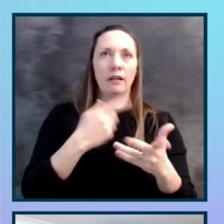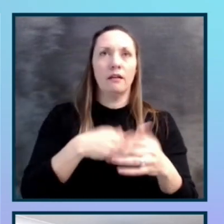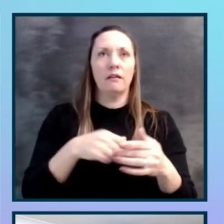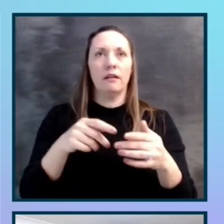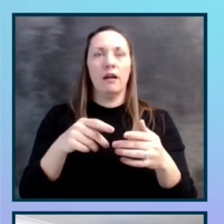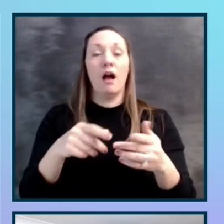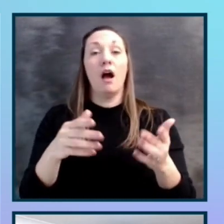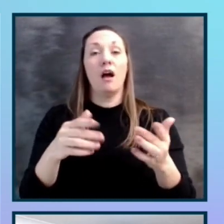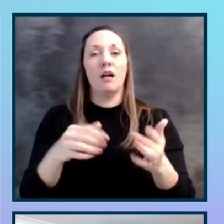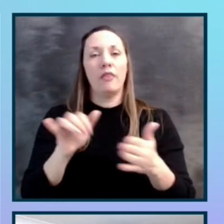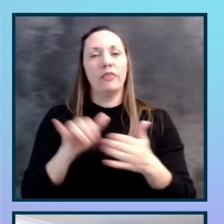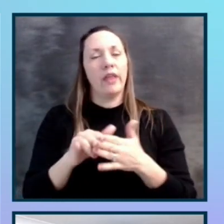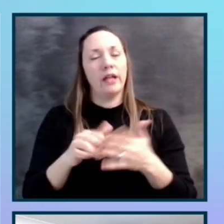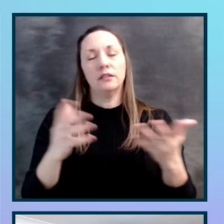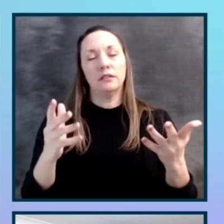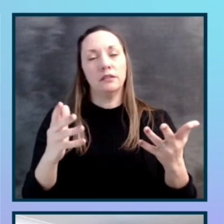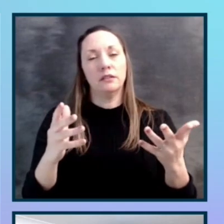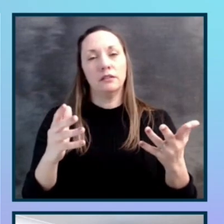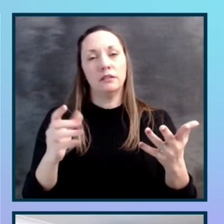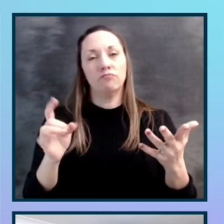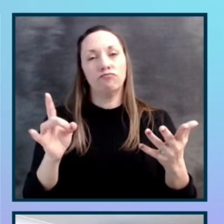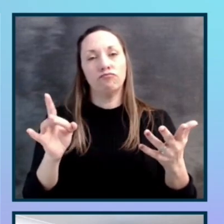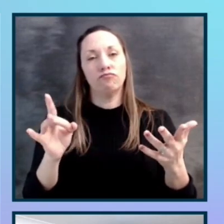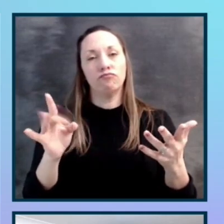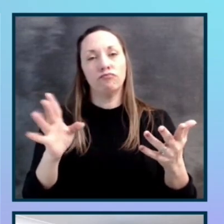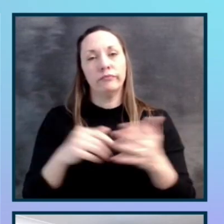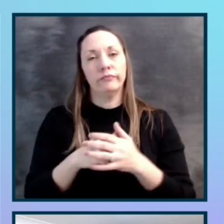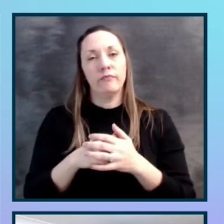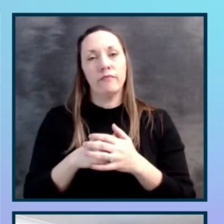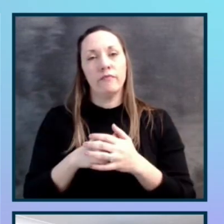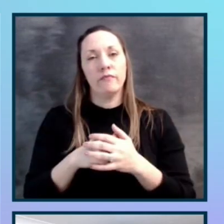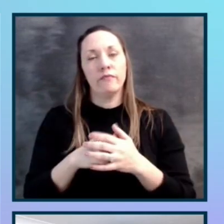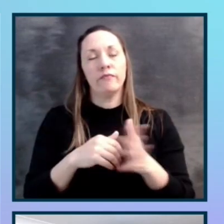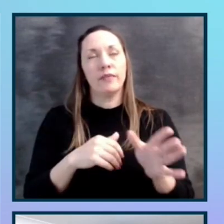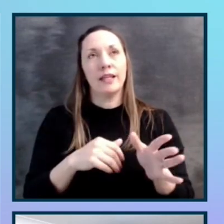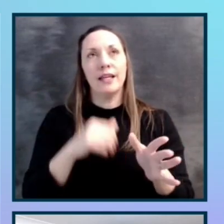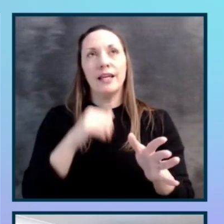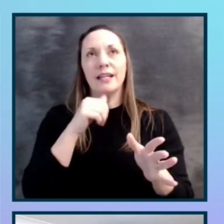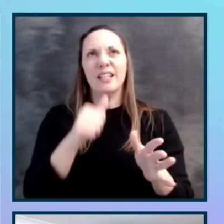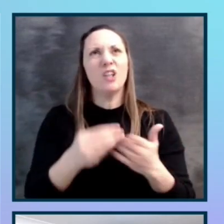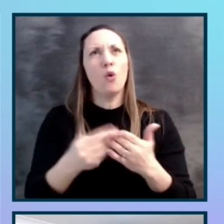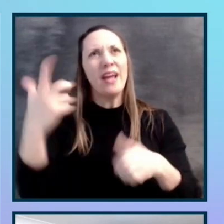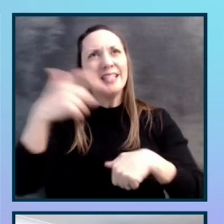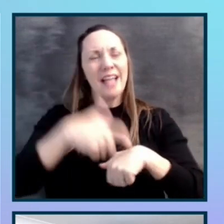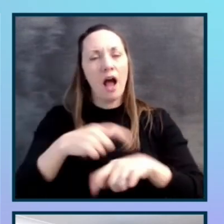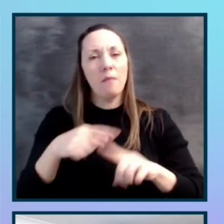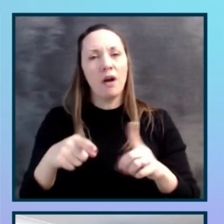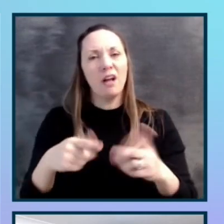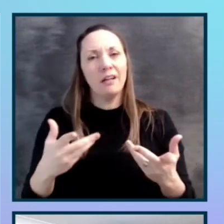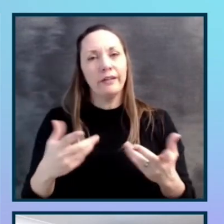which is a bit of, you know, a bit of a time, well, not time wasted but a time killer arguably in the sense